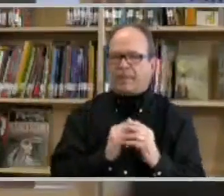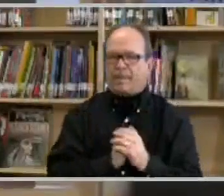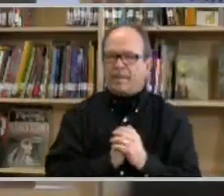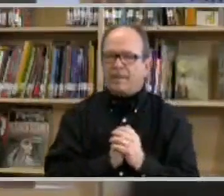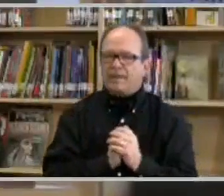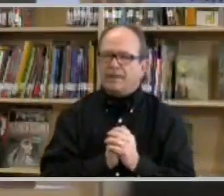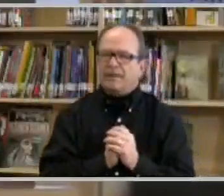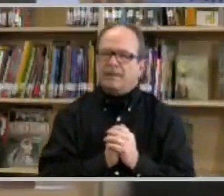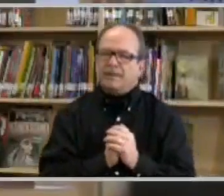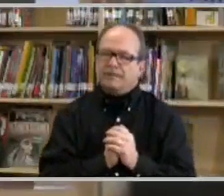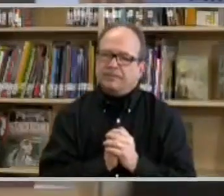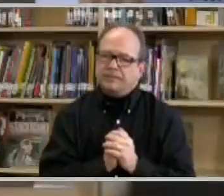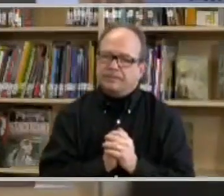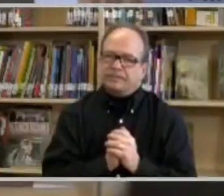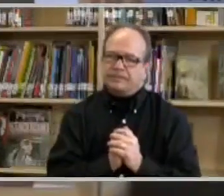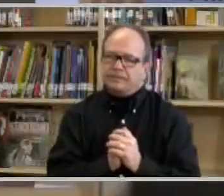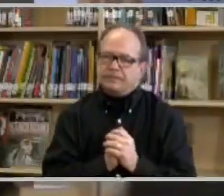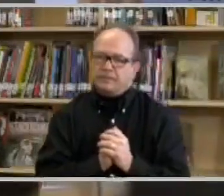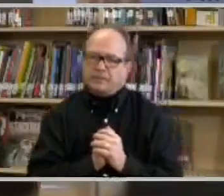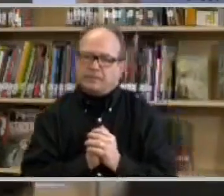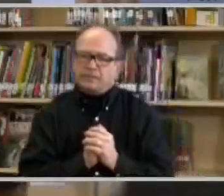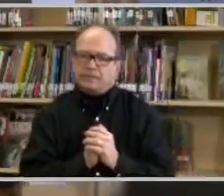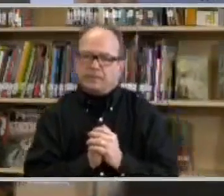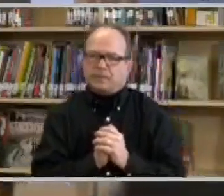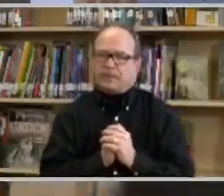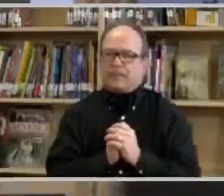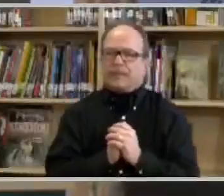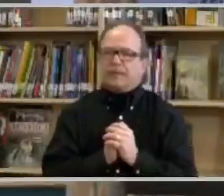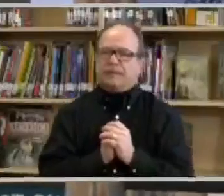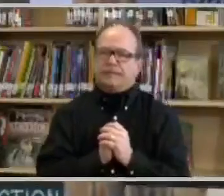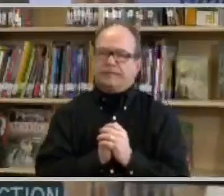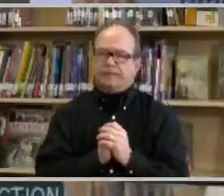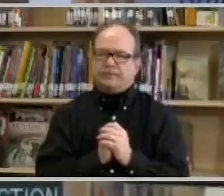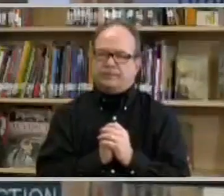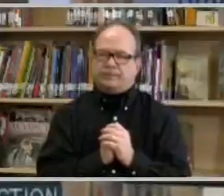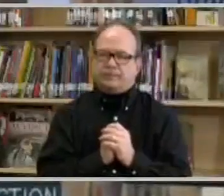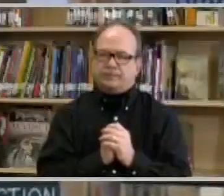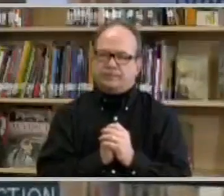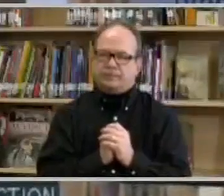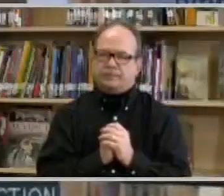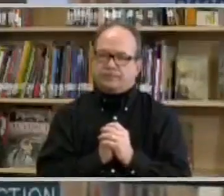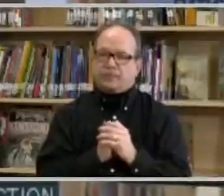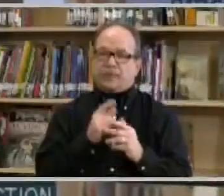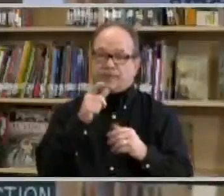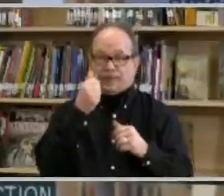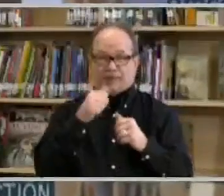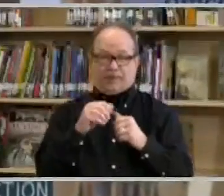ACHIEVE THAT IS YOU KNOW WE HAD A POWERFUL IMAGE IN FERGUSON WHEN THEY HAD THE RIOTS AND